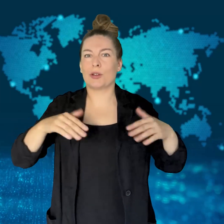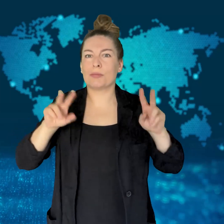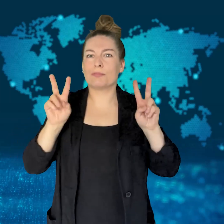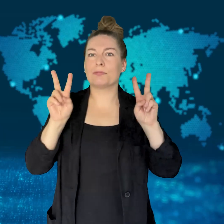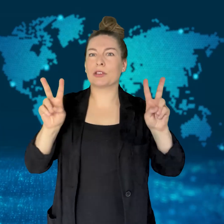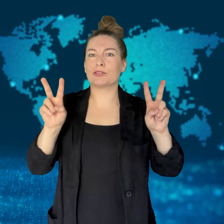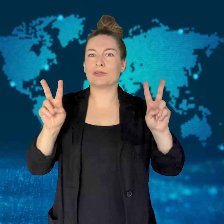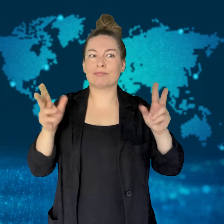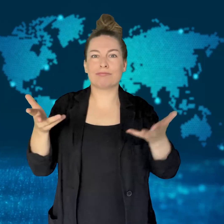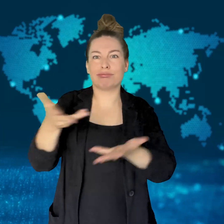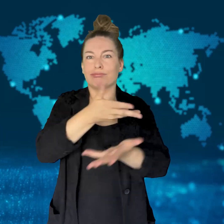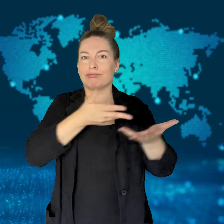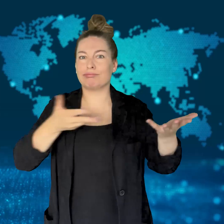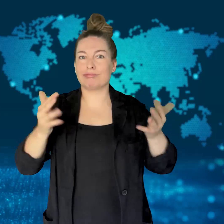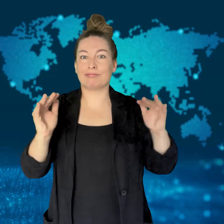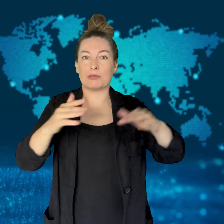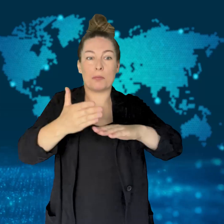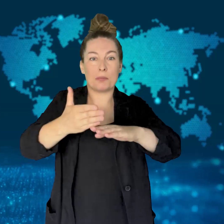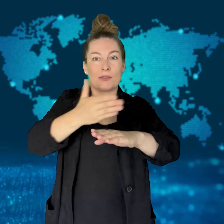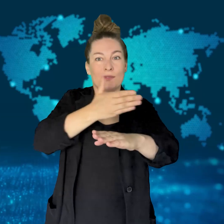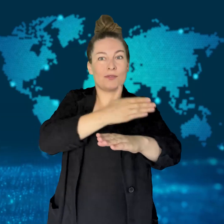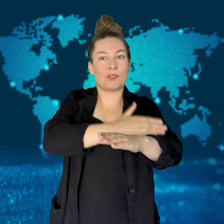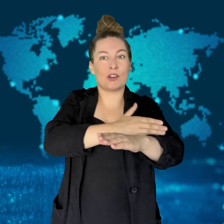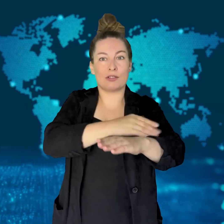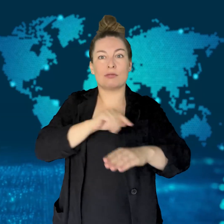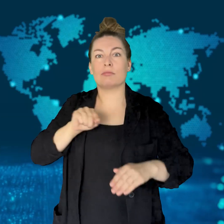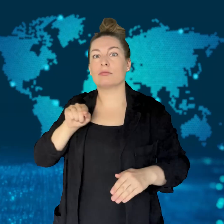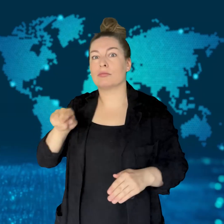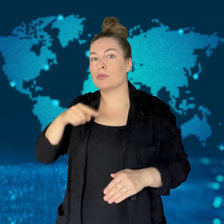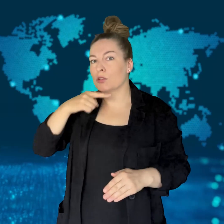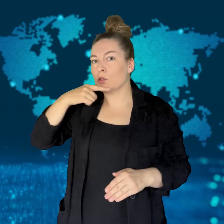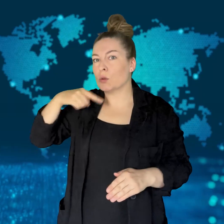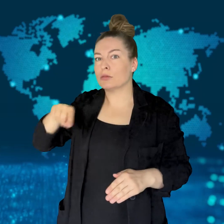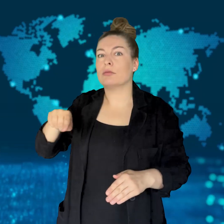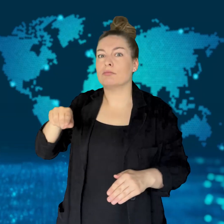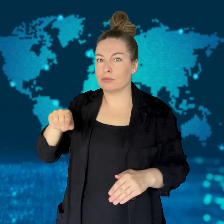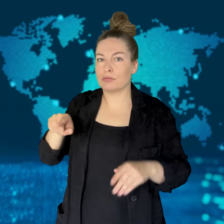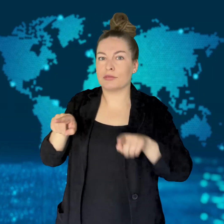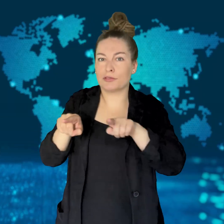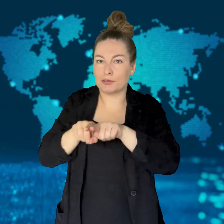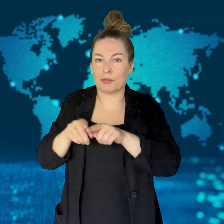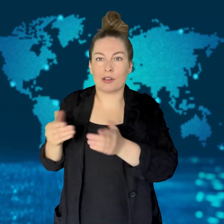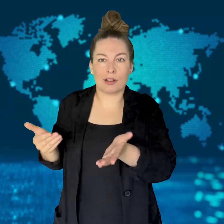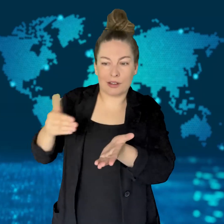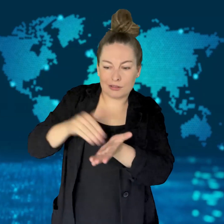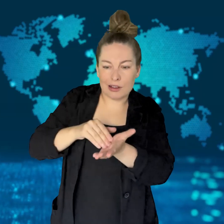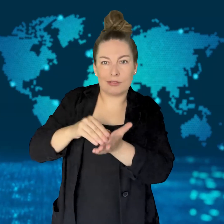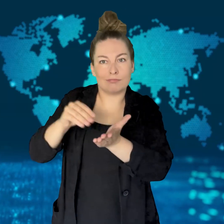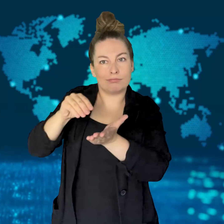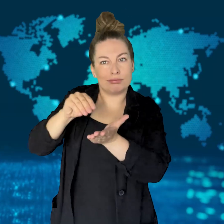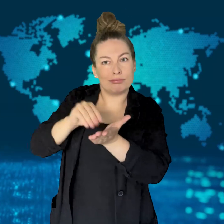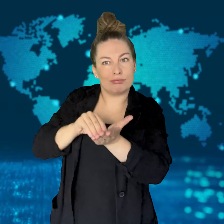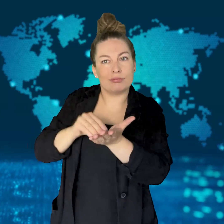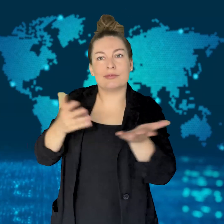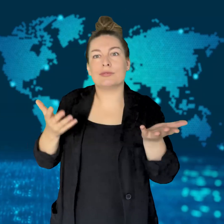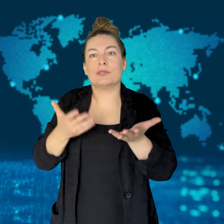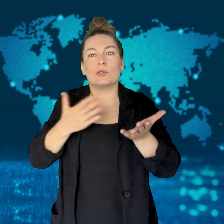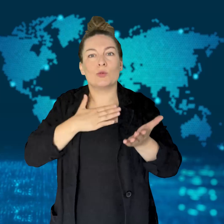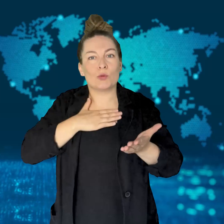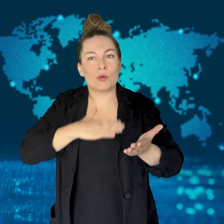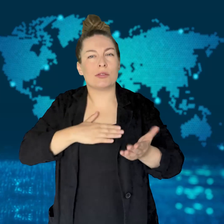Before the summit took place, Russia restated its own peace plan.